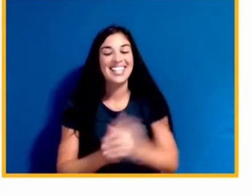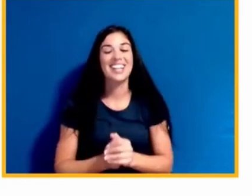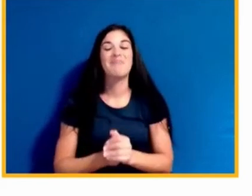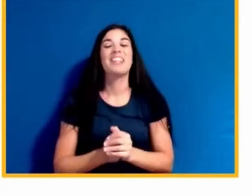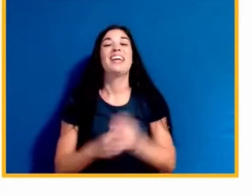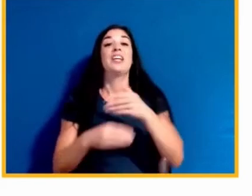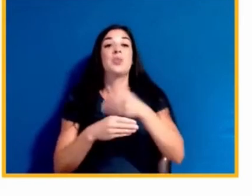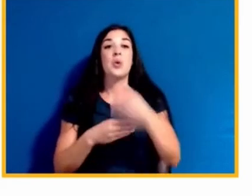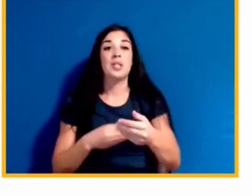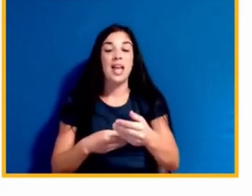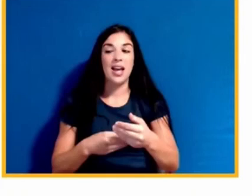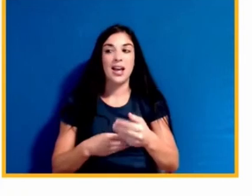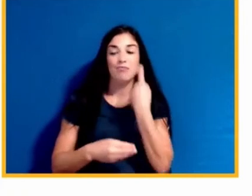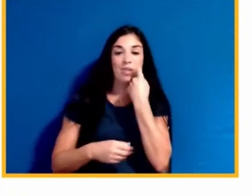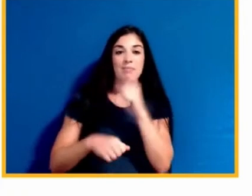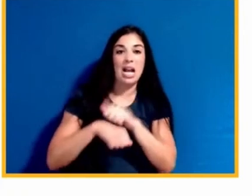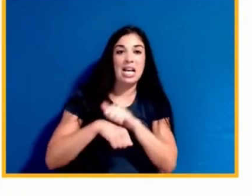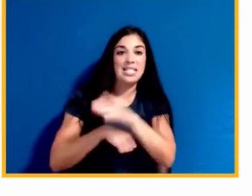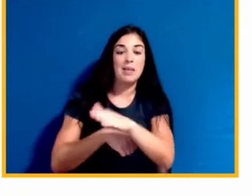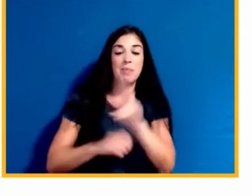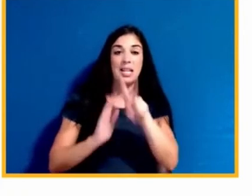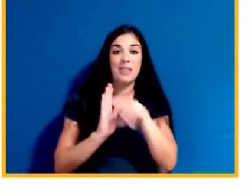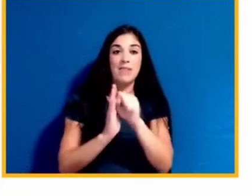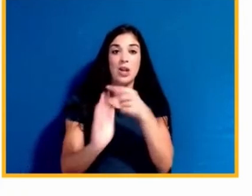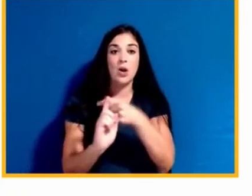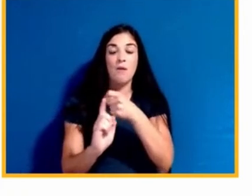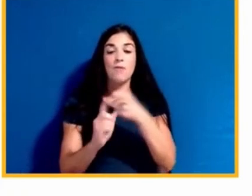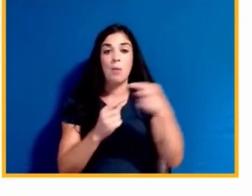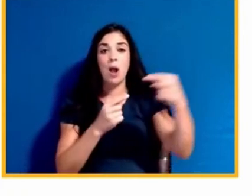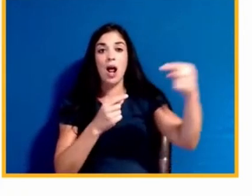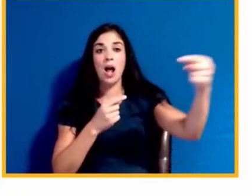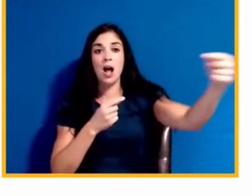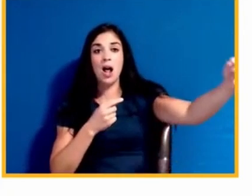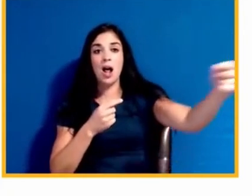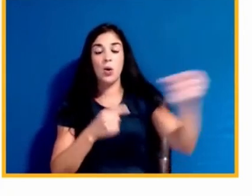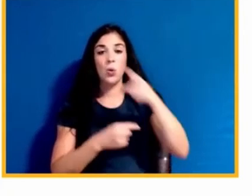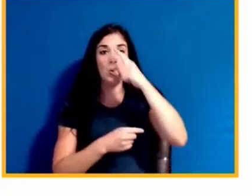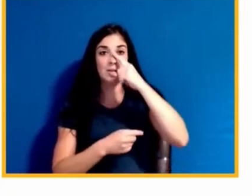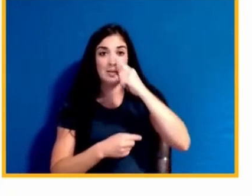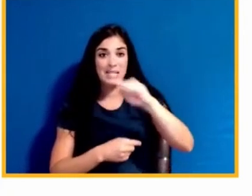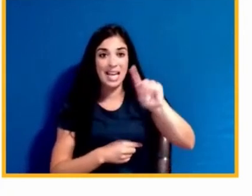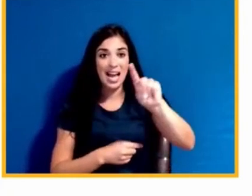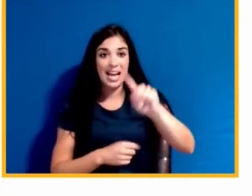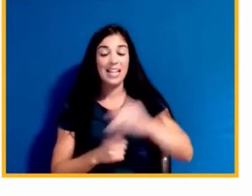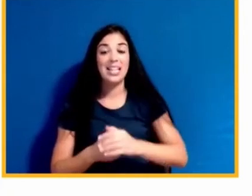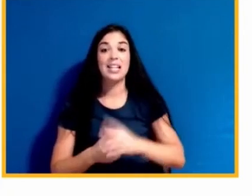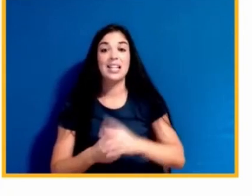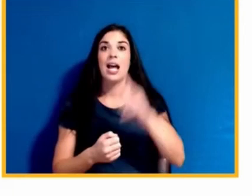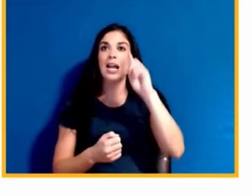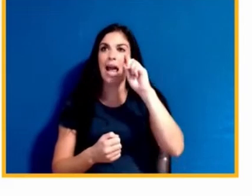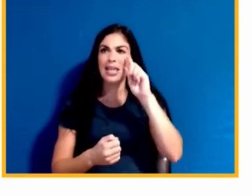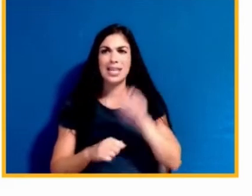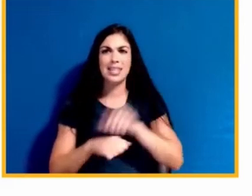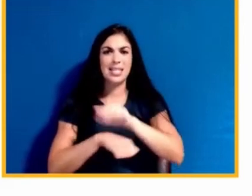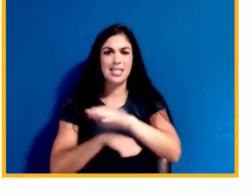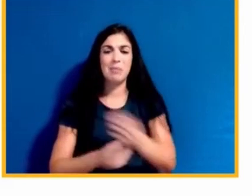that's actually submitting their video all the way from Thailand! Actually I believe they're submitting it once again all the way from Thailand,